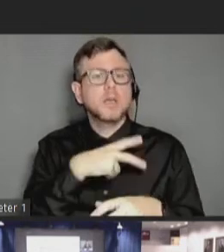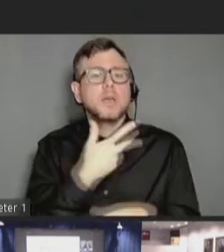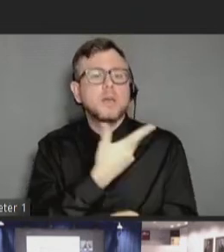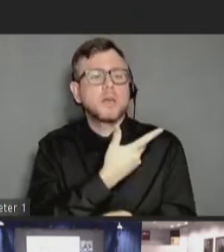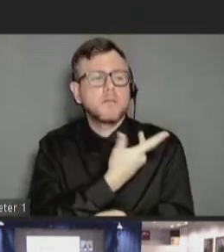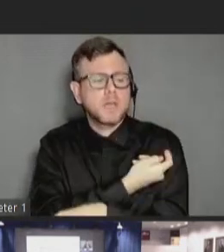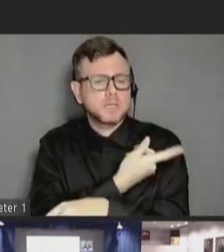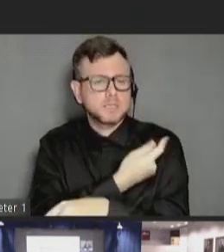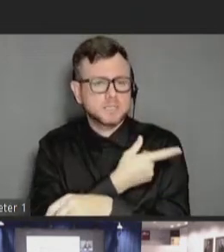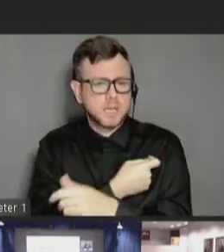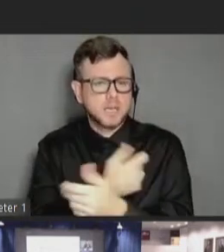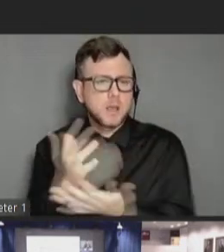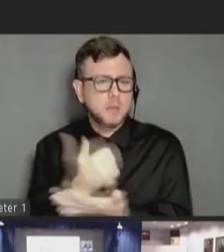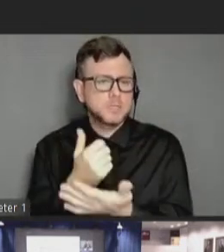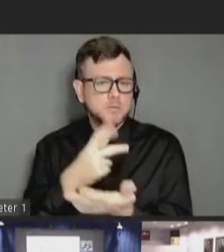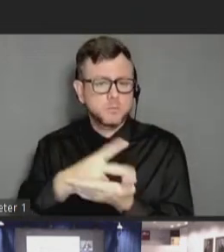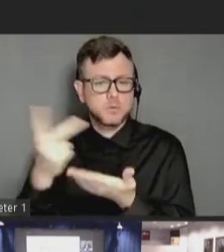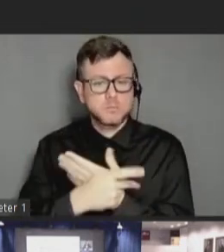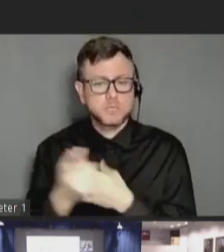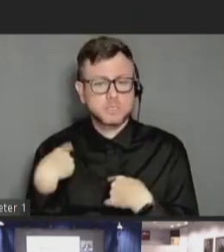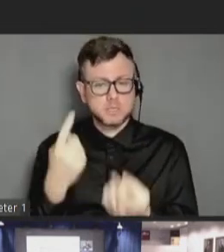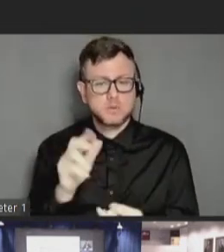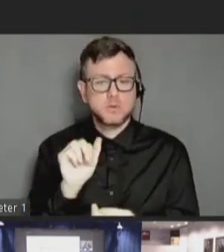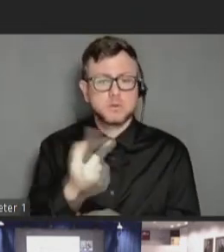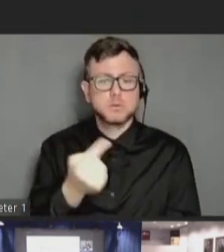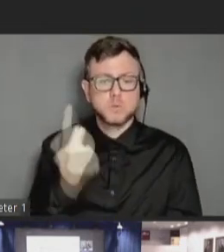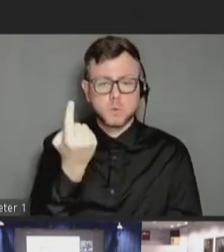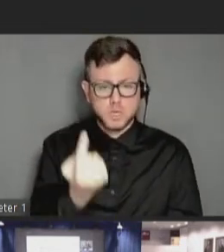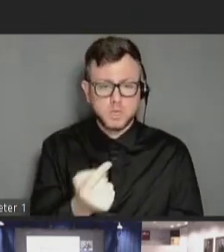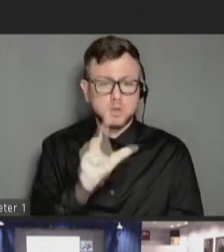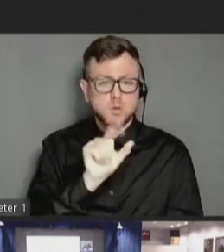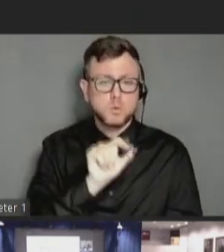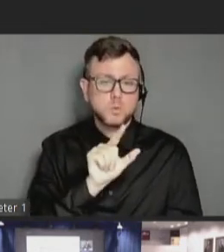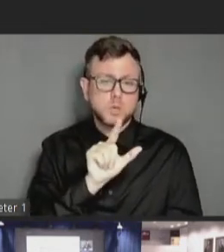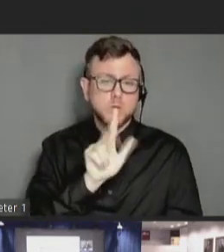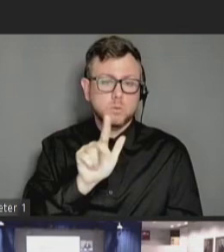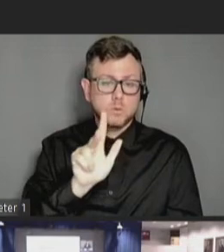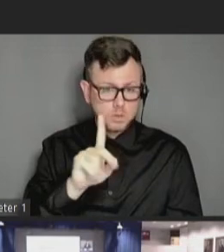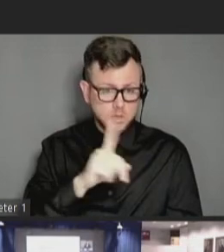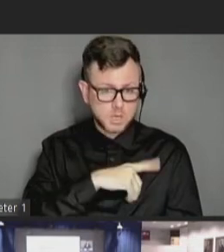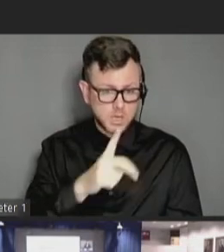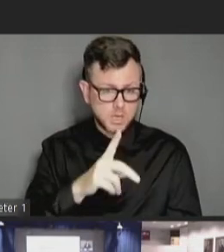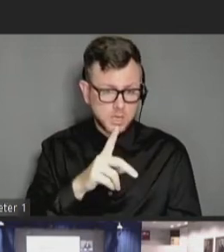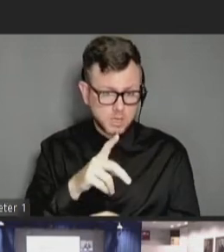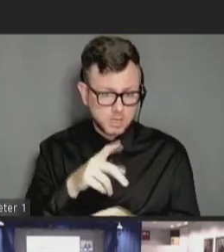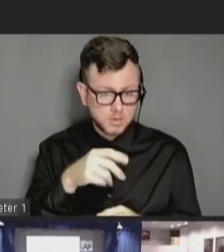they have -- as of August 1st, 2023, they have -- petitioners have filed over 900